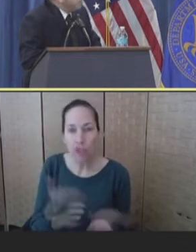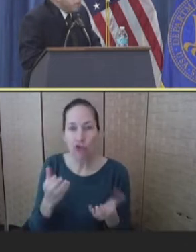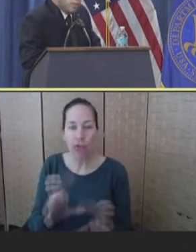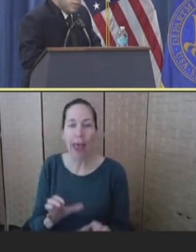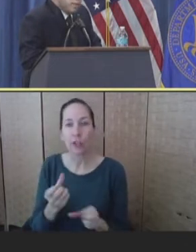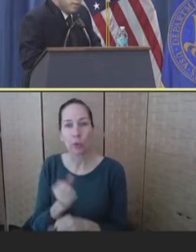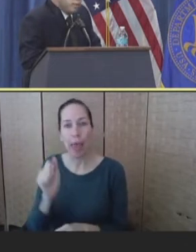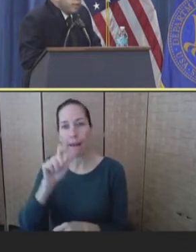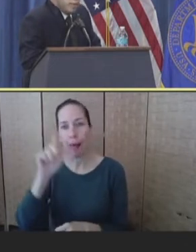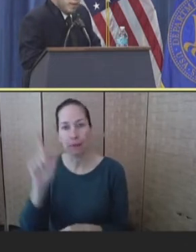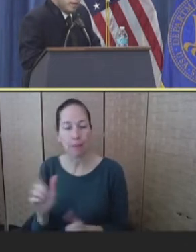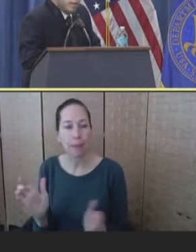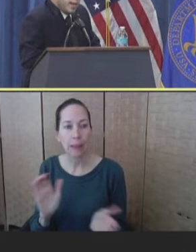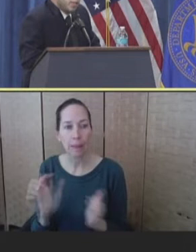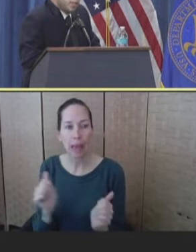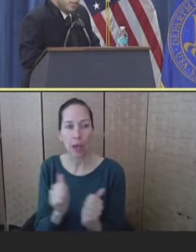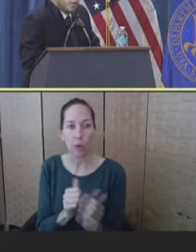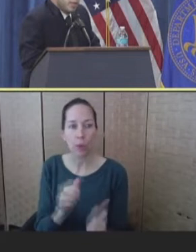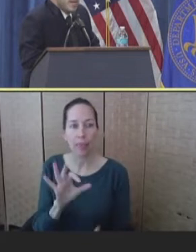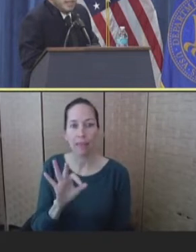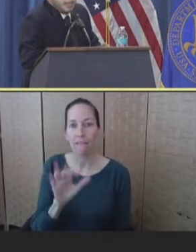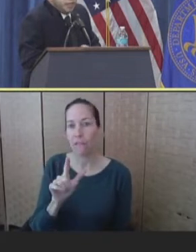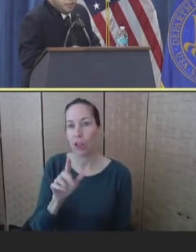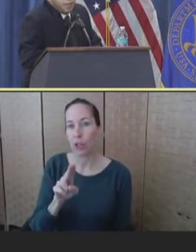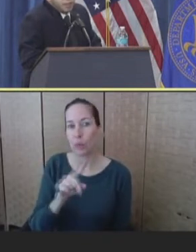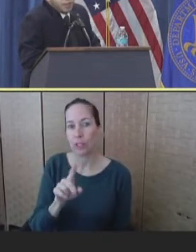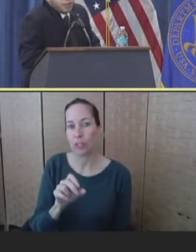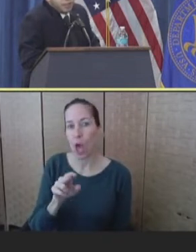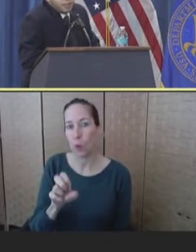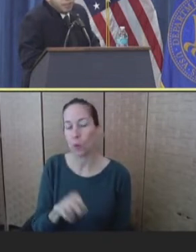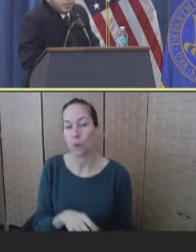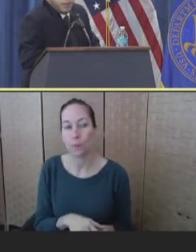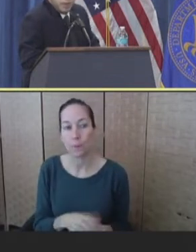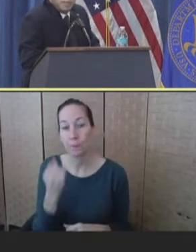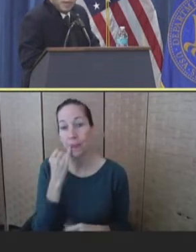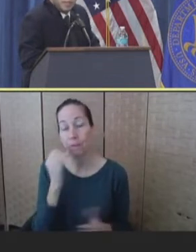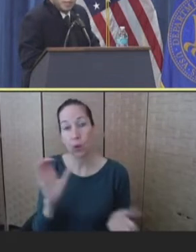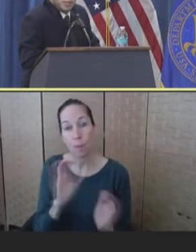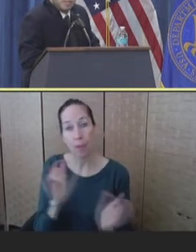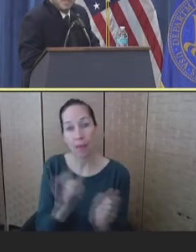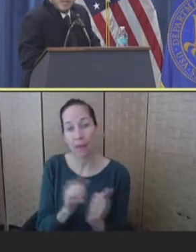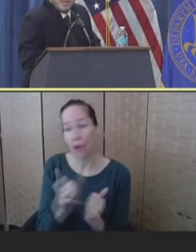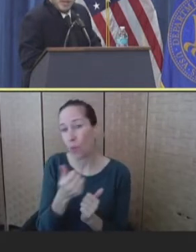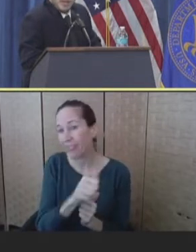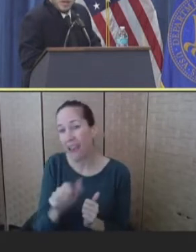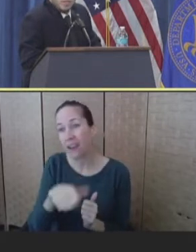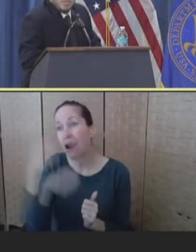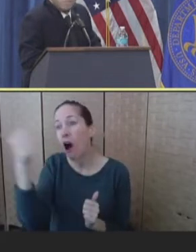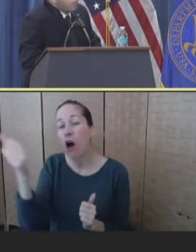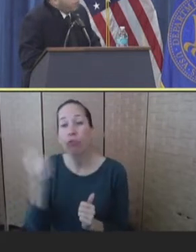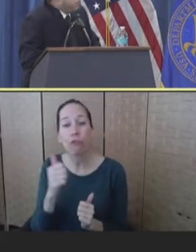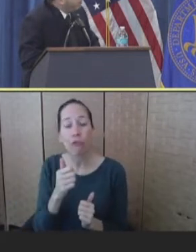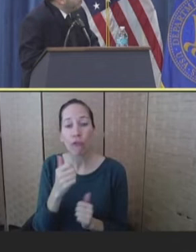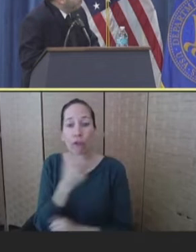And people -- and if we compare the high dose Fluzone to any standard dose influenza vaccination,